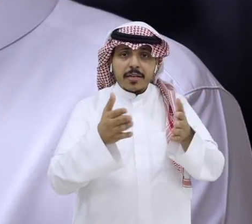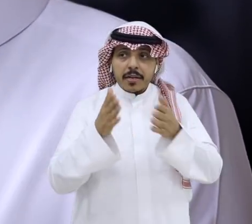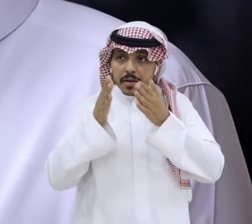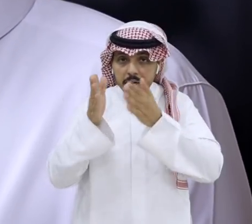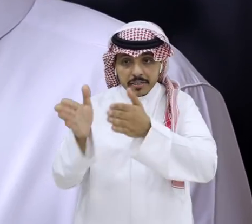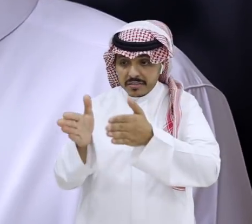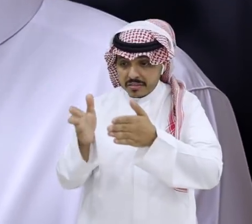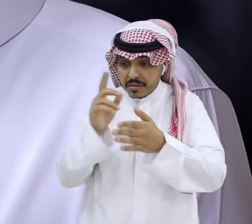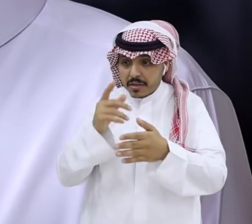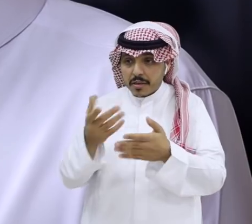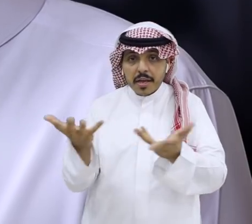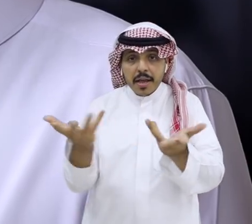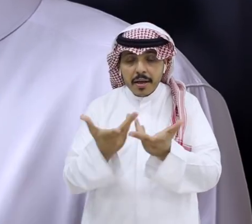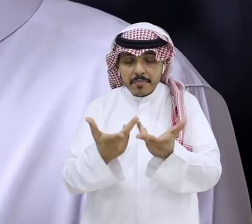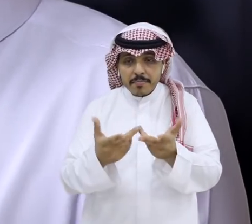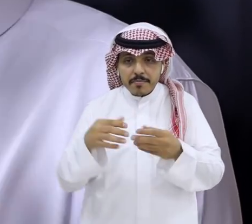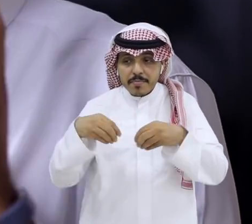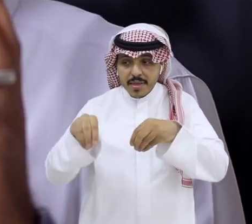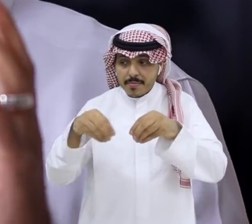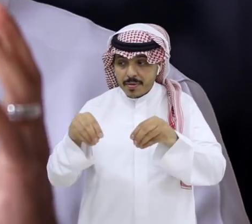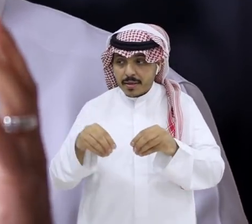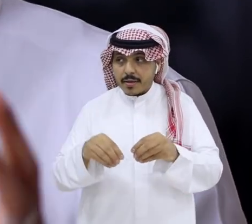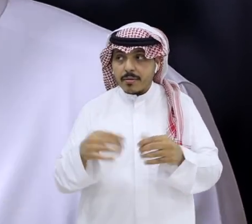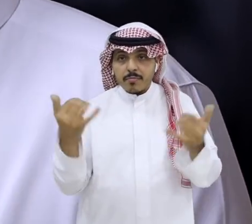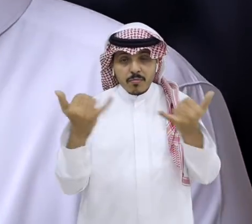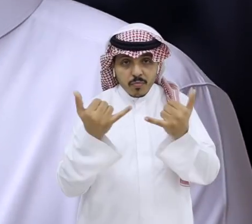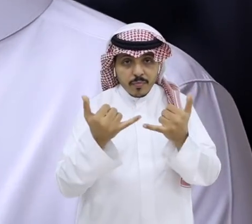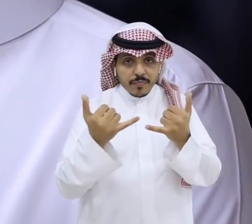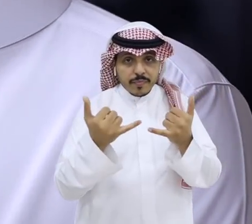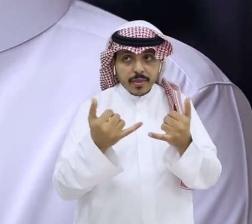He said that they won't focus on the numbers of sold devices, rather focus on the services, which is more important to them.